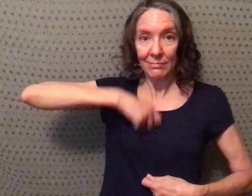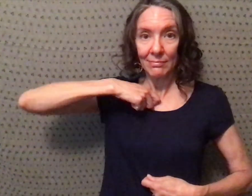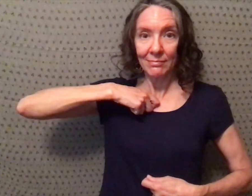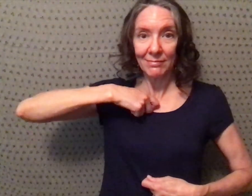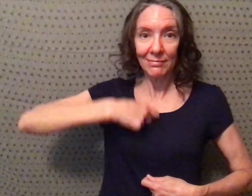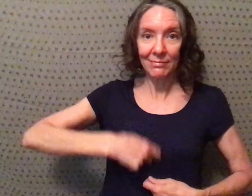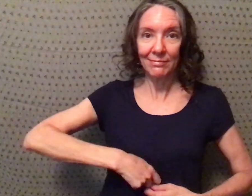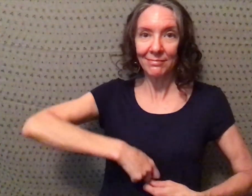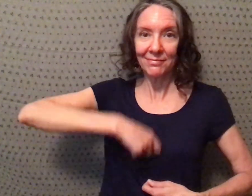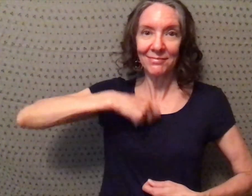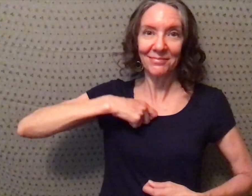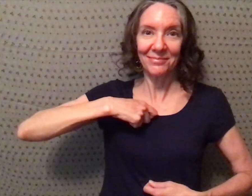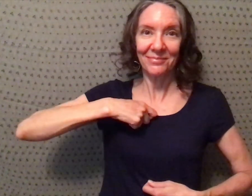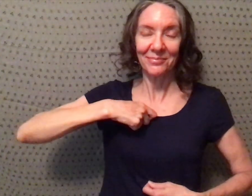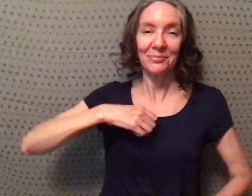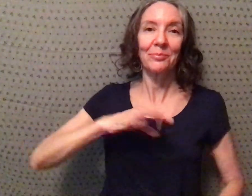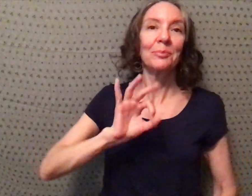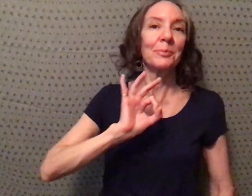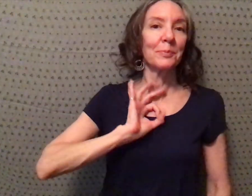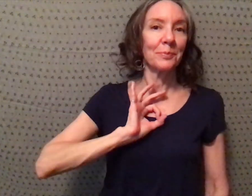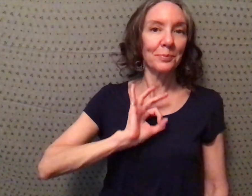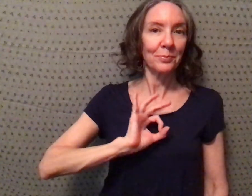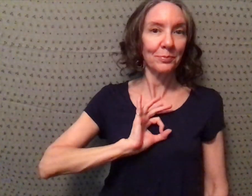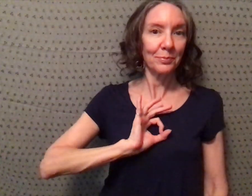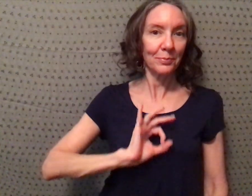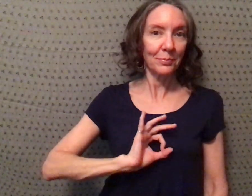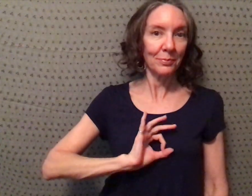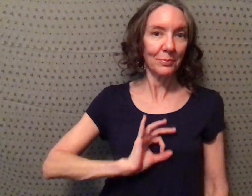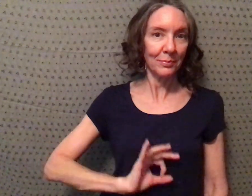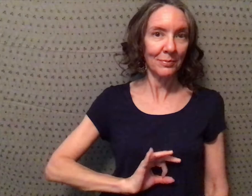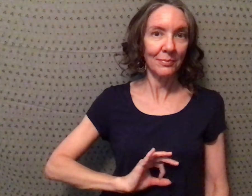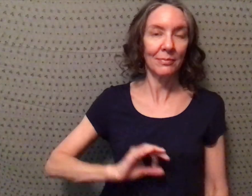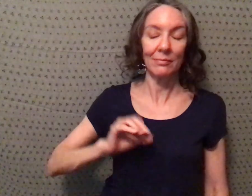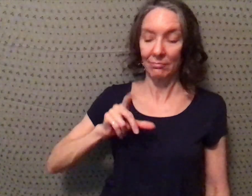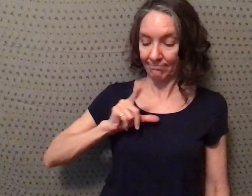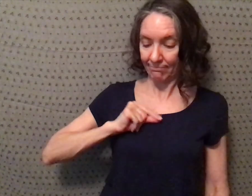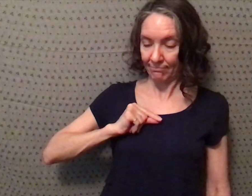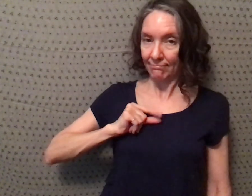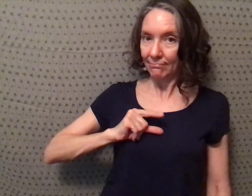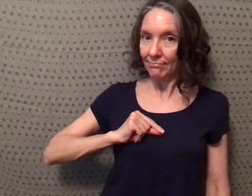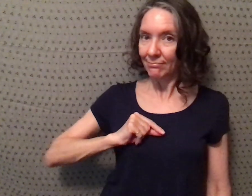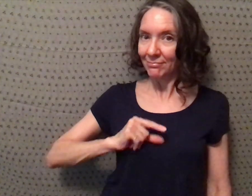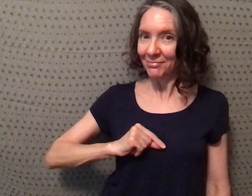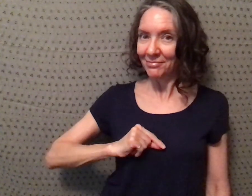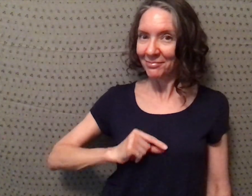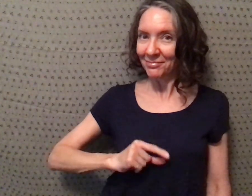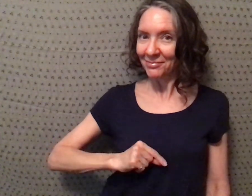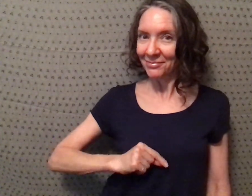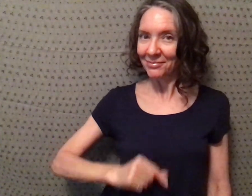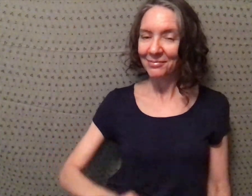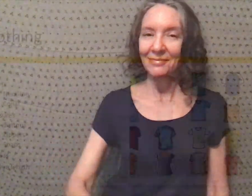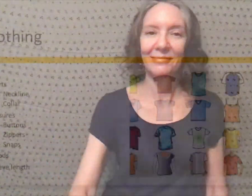closures, like zippers buttons or snaps.